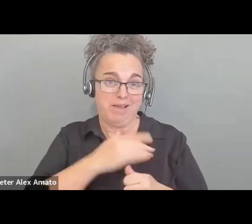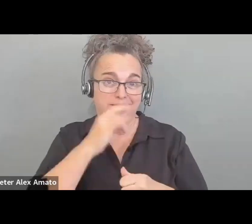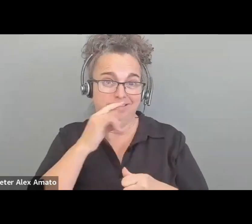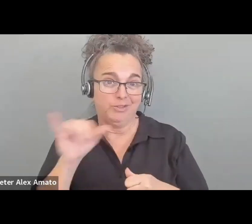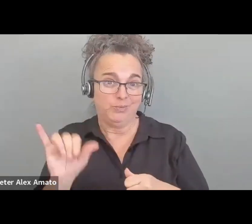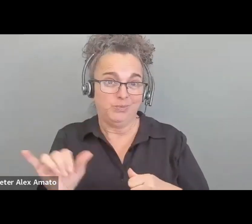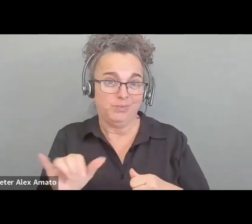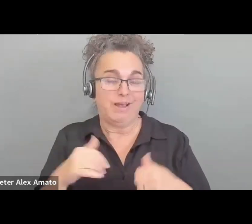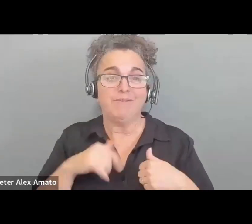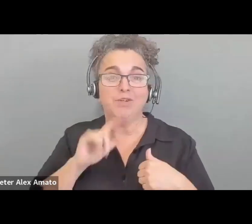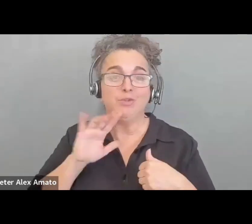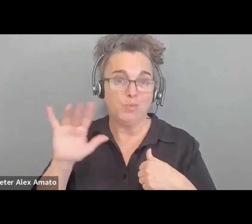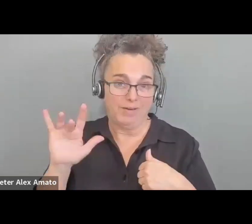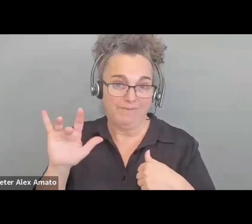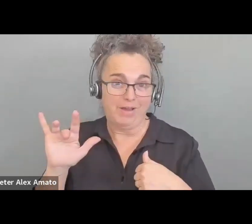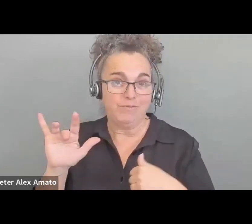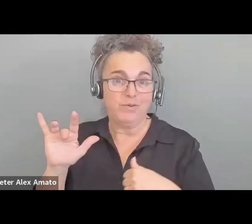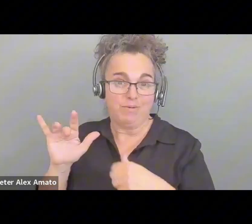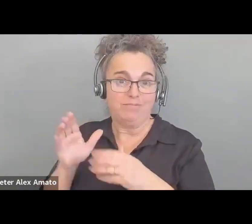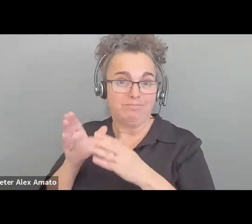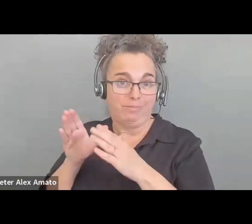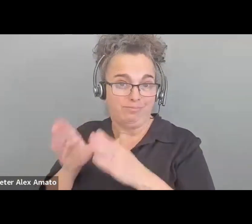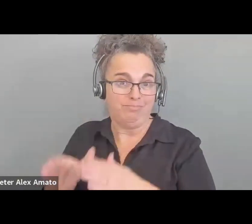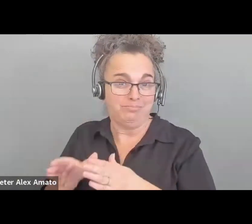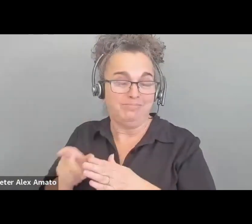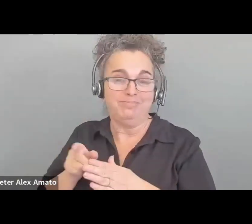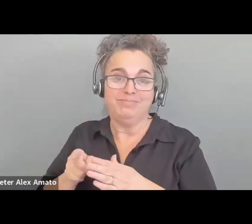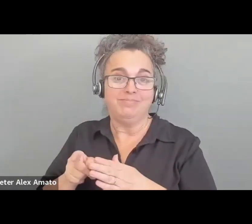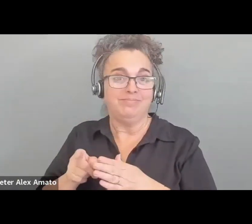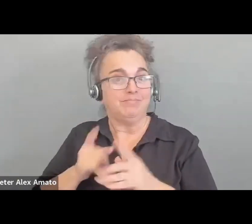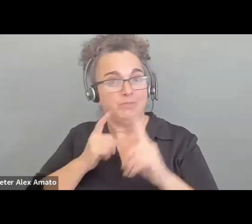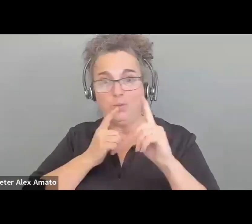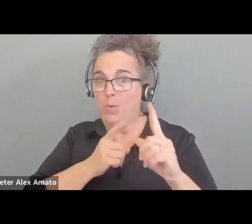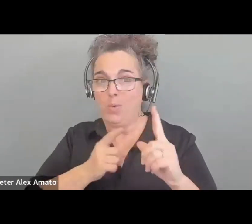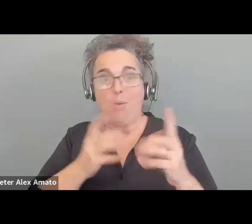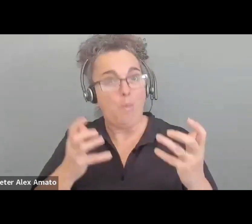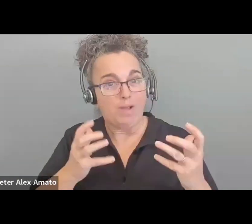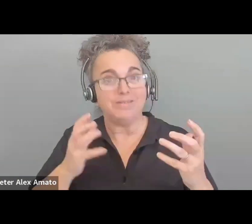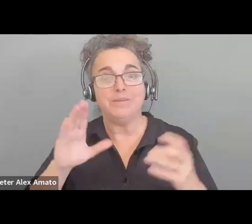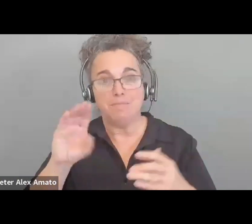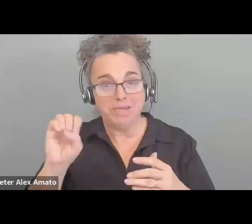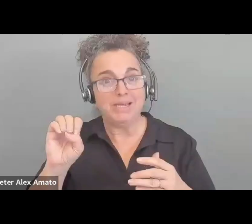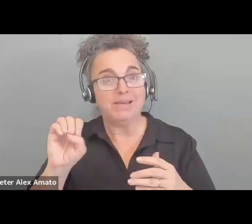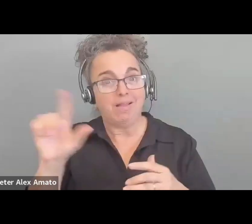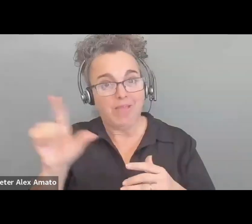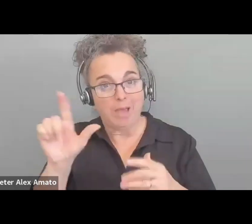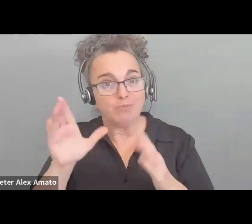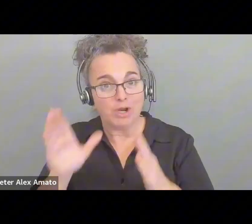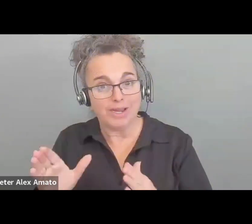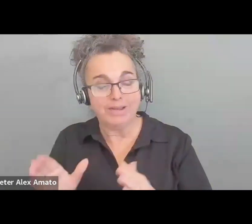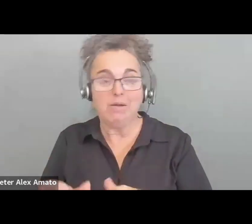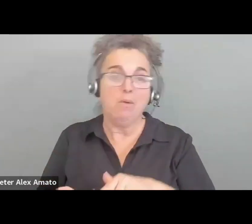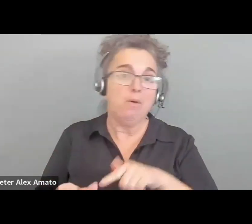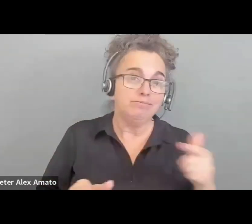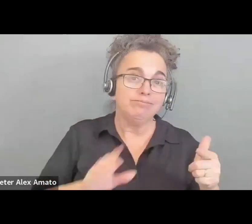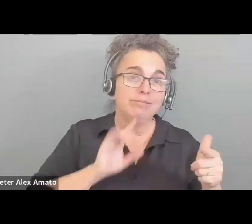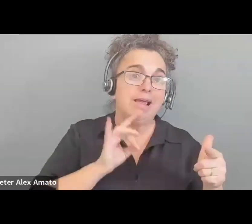I have a 25-year-old who is determined to be a librarian and an 18-year-old who wants to be a special ed teacher